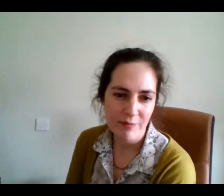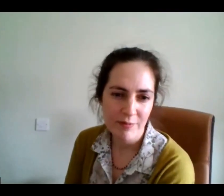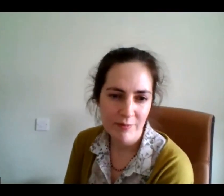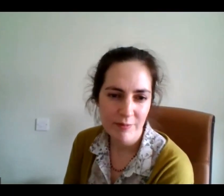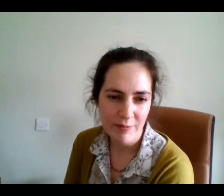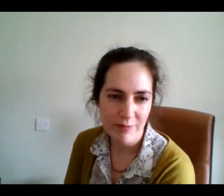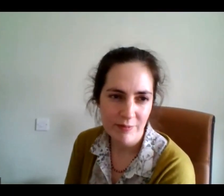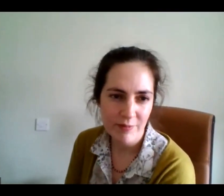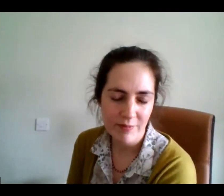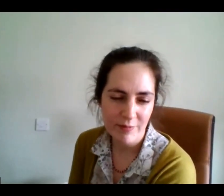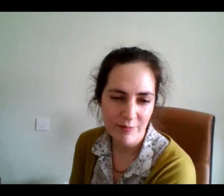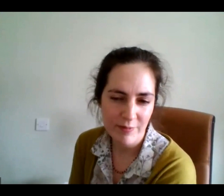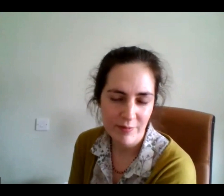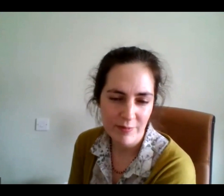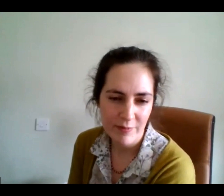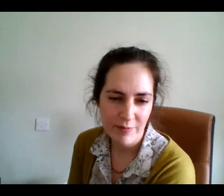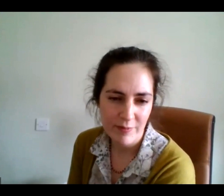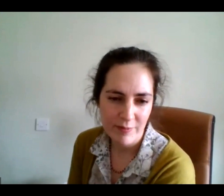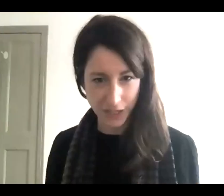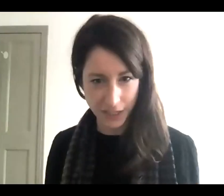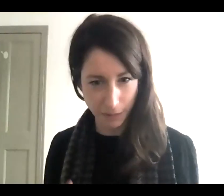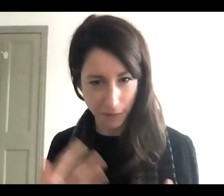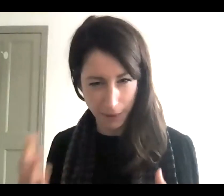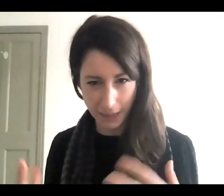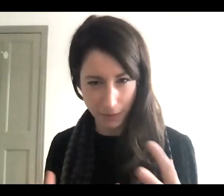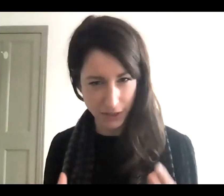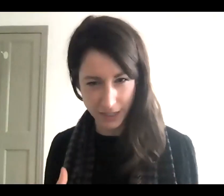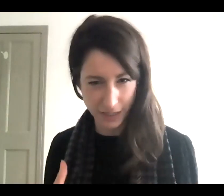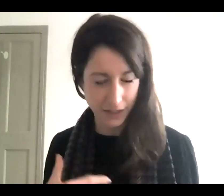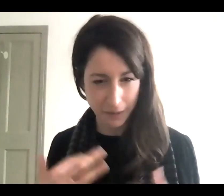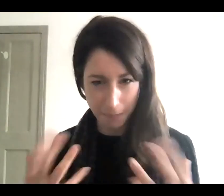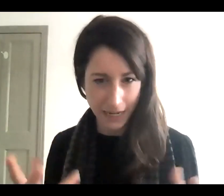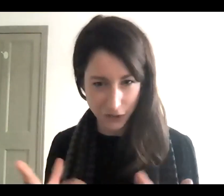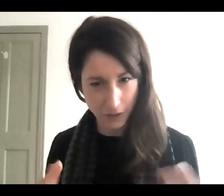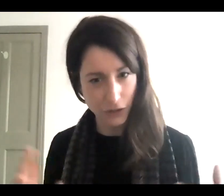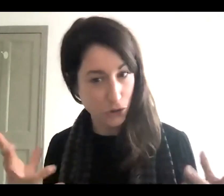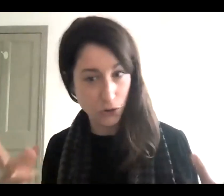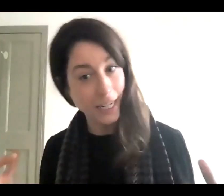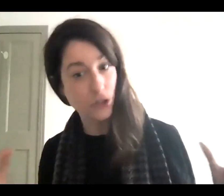into the kind of expressionism of the play because he's this kind of magical, strange